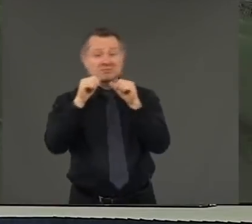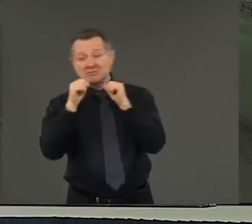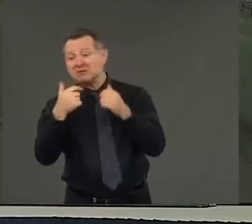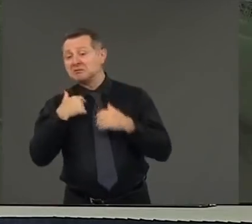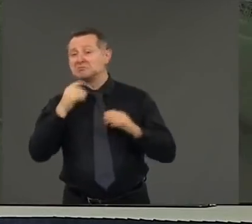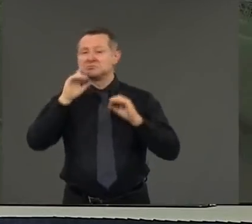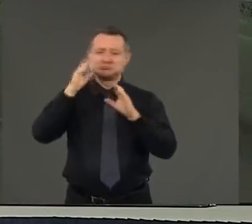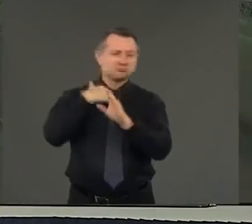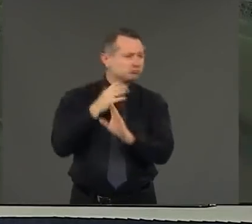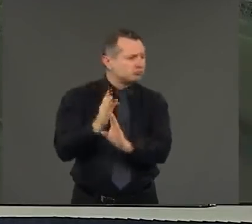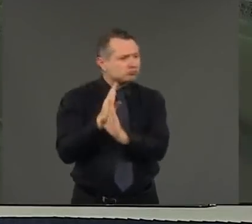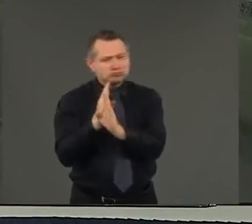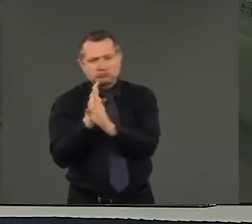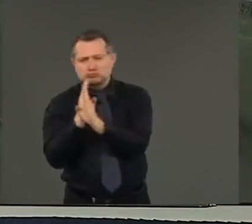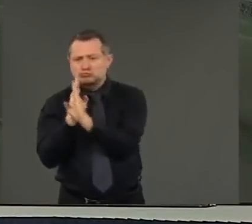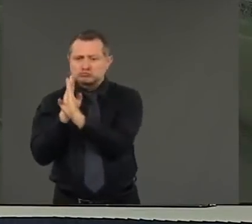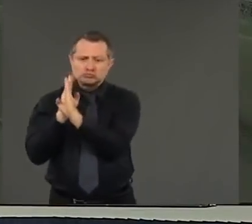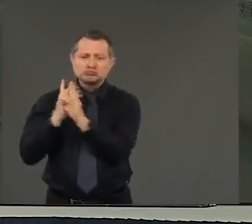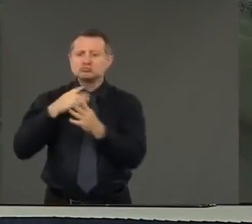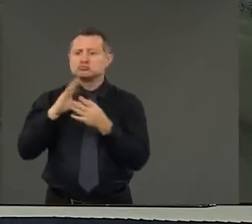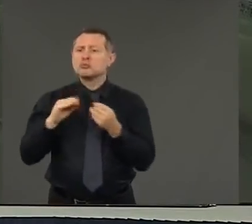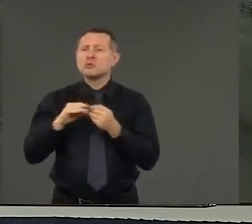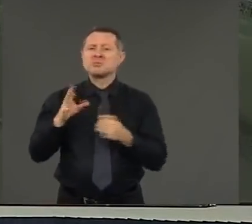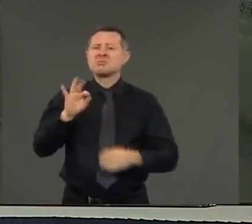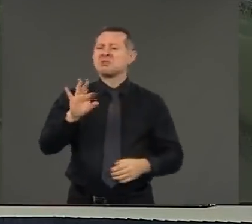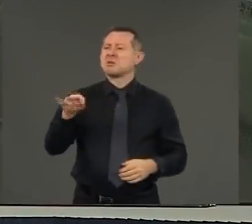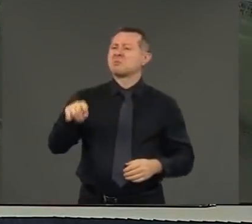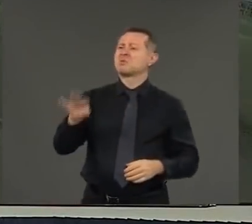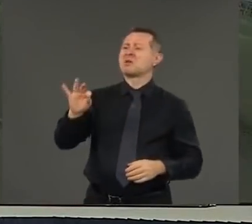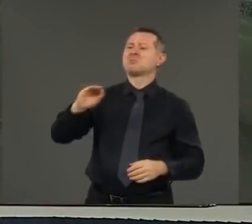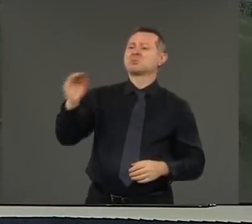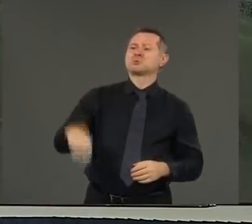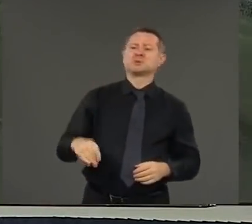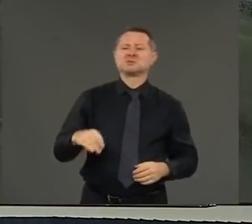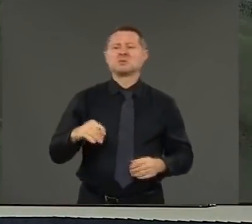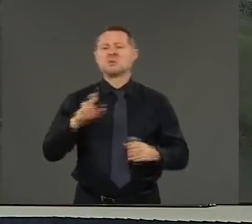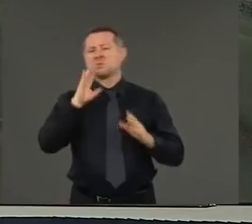WHY, I HAVE NO IDEA. BUT HIS DENIAL OF THE PROBLEM